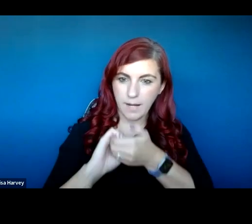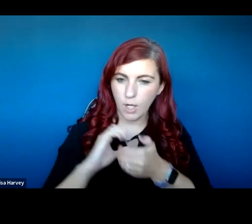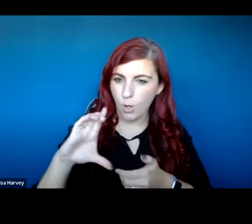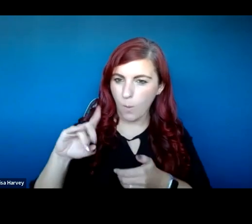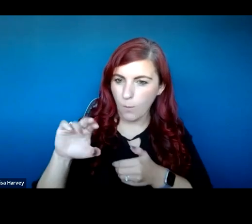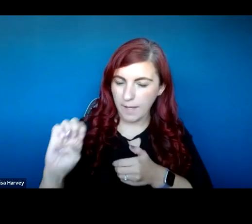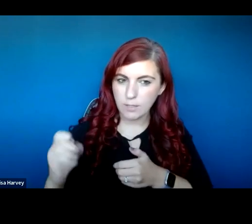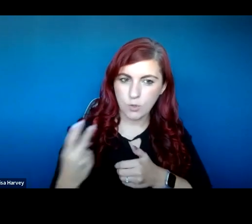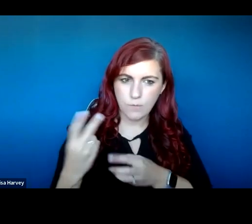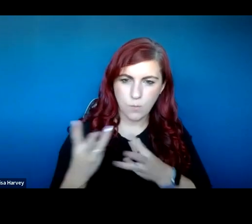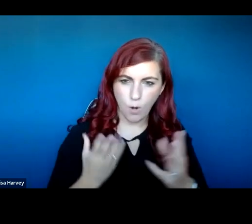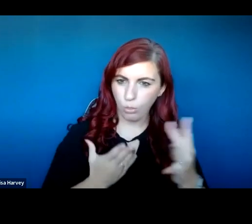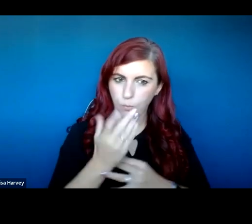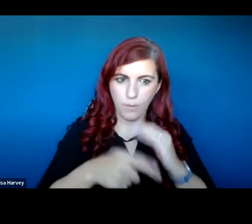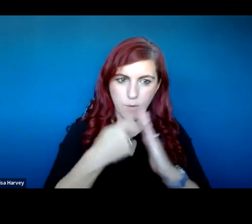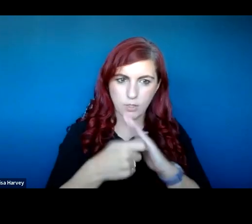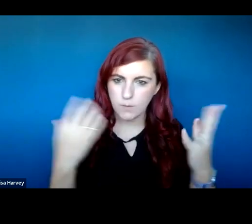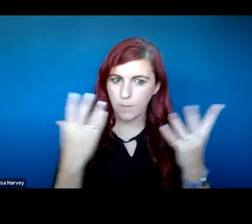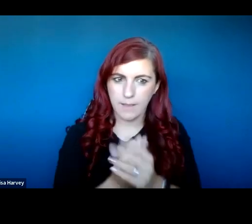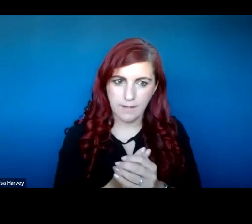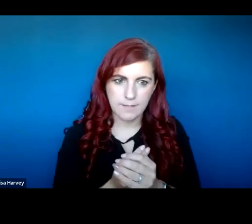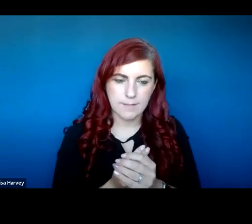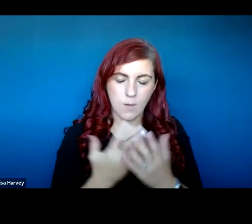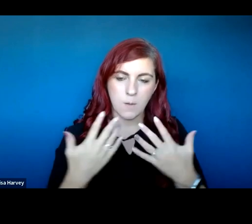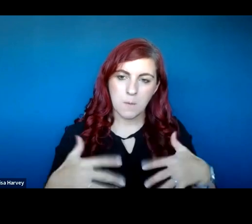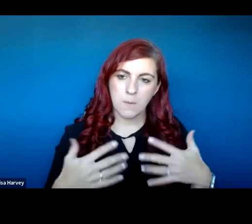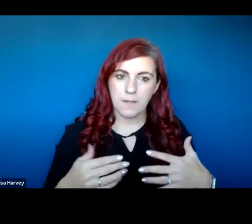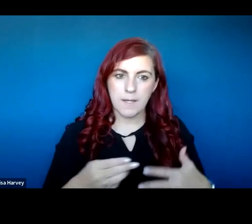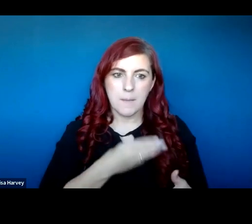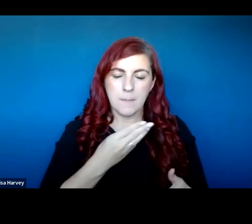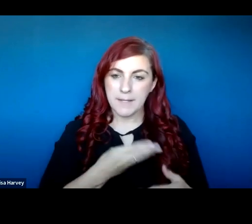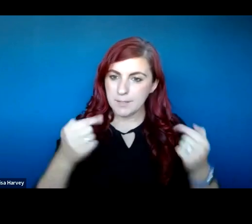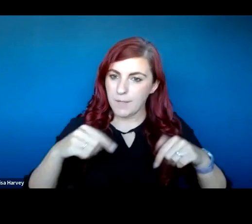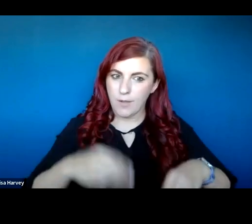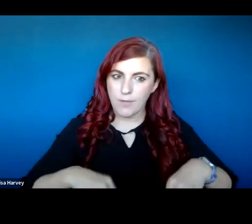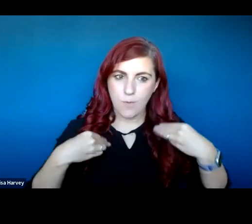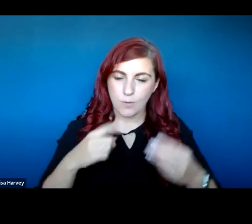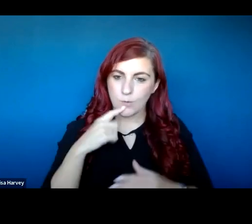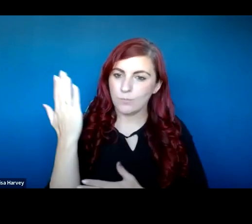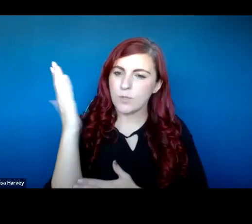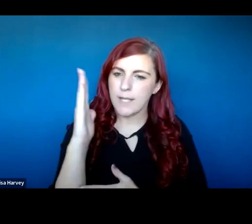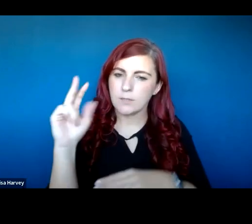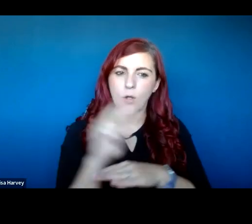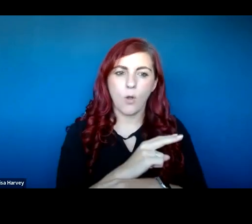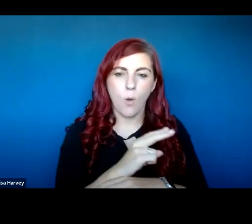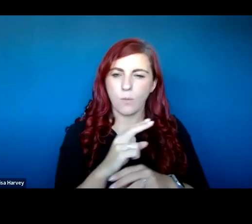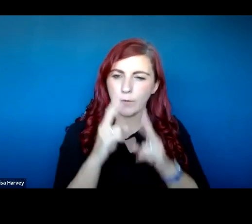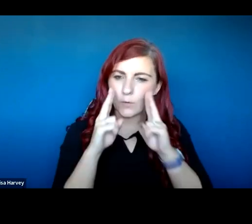throughout this project. We are very pleased to be here this morning to present an overview of the findings.